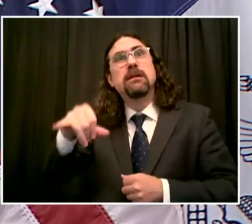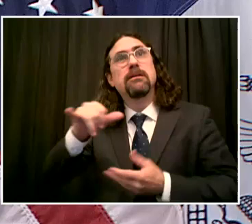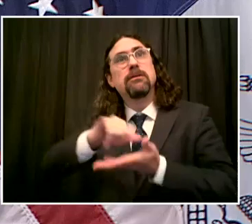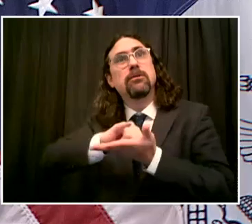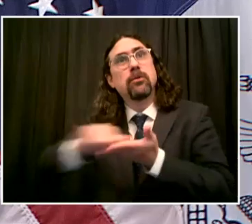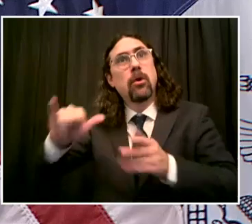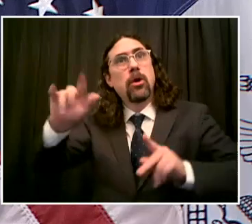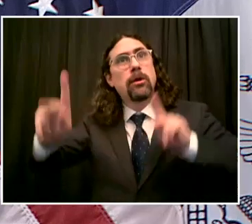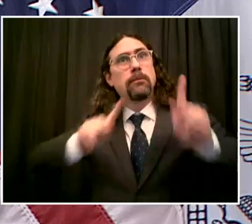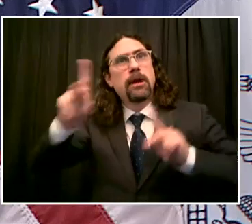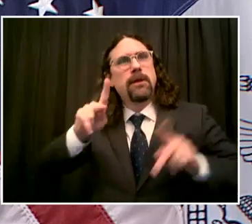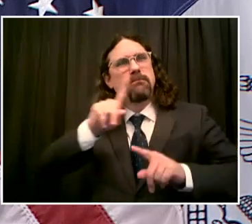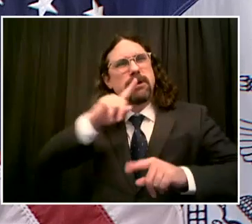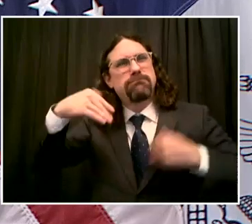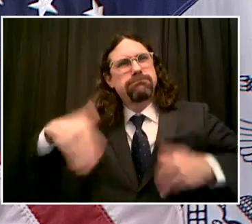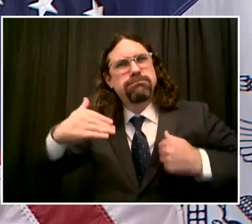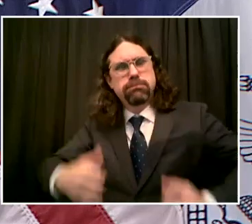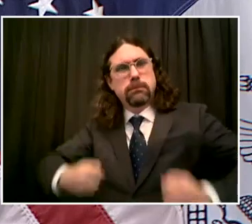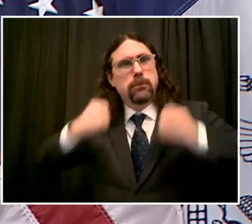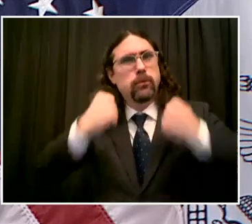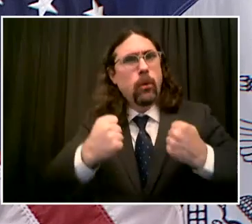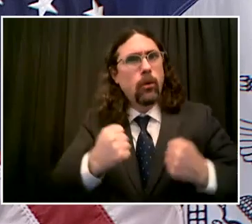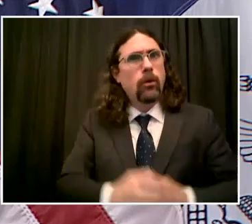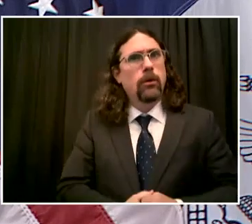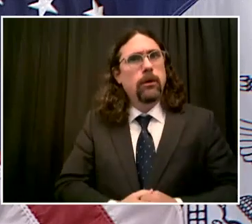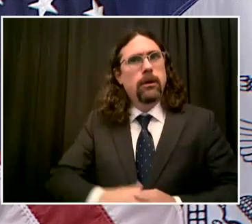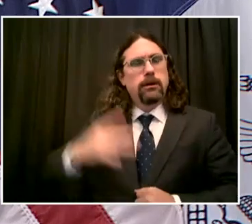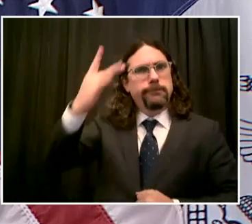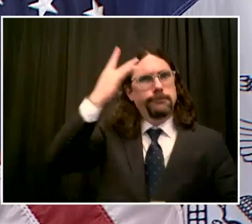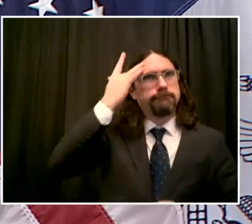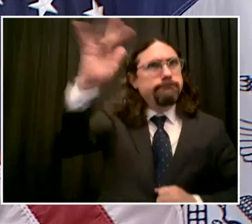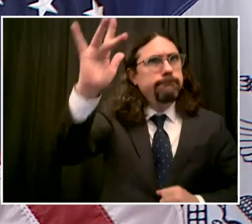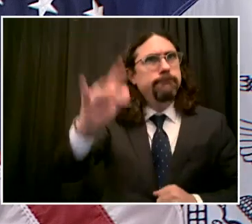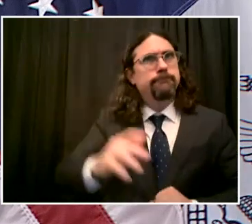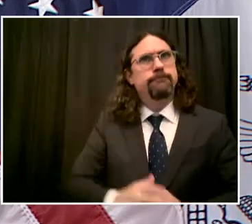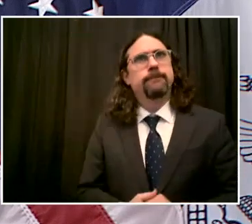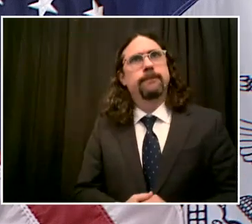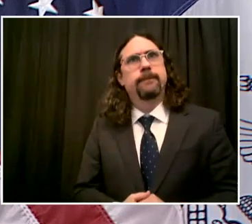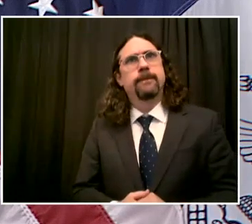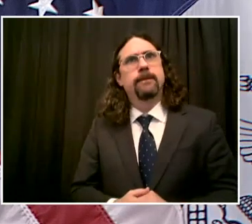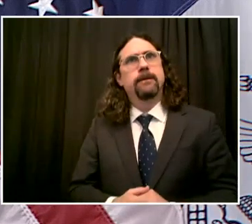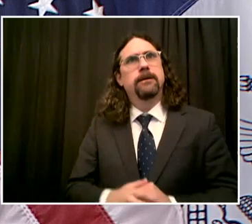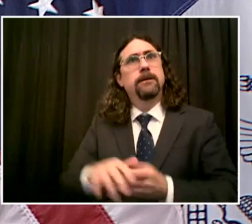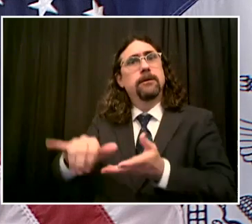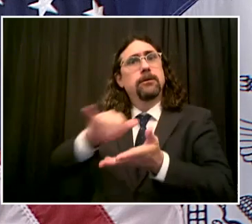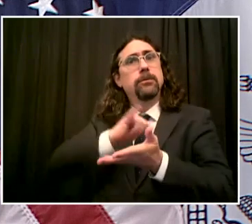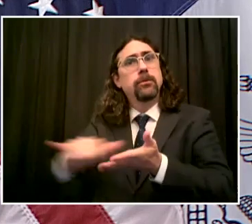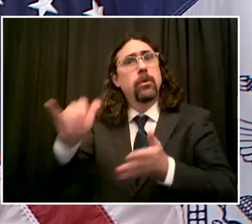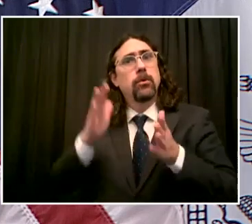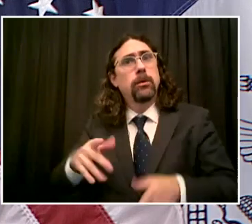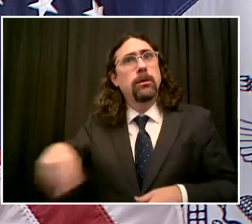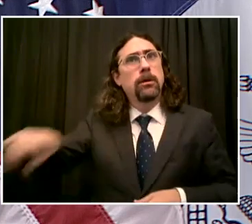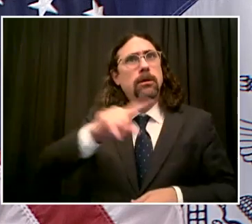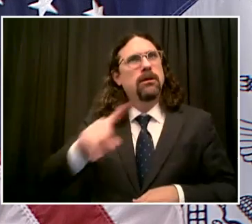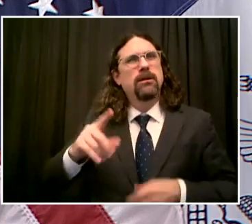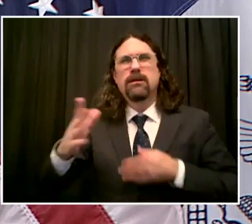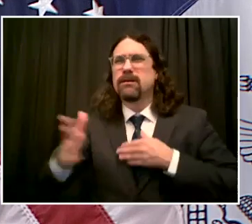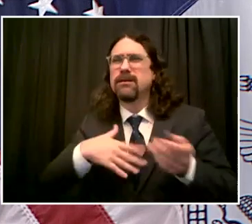THE PEOPLE OF NEW YORK ICTY